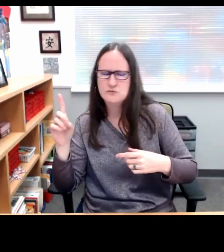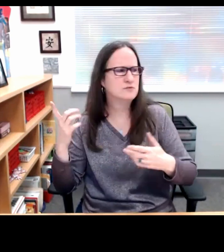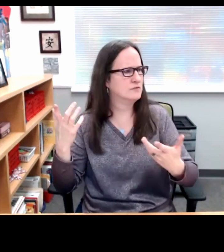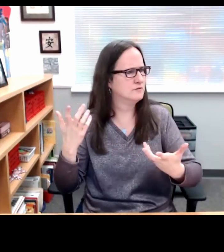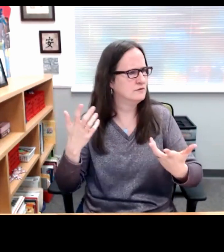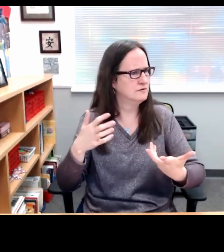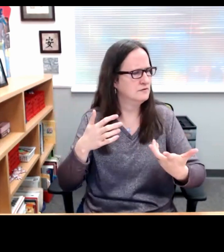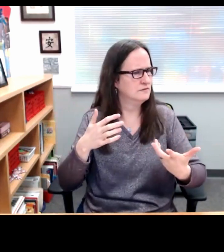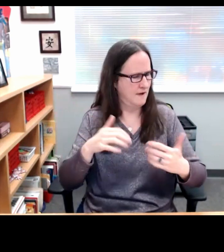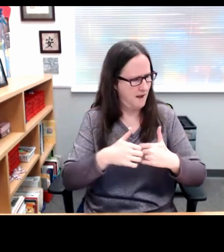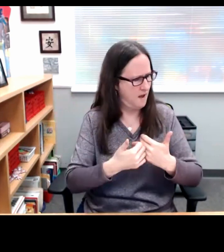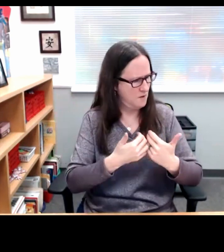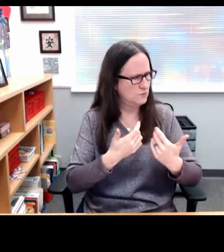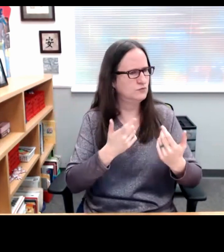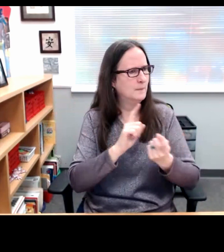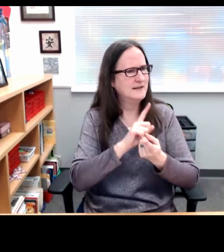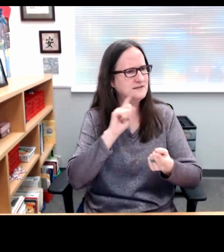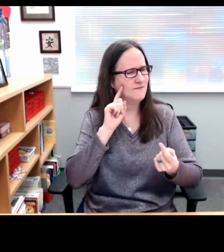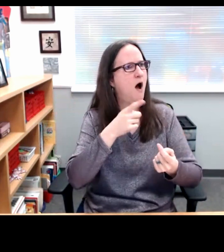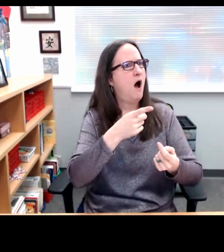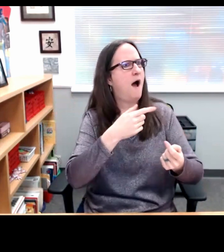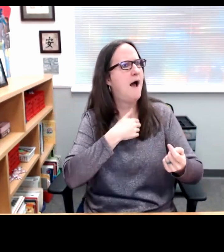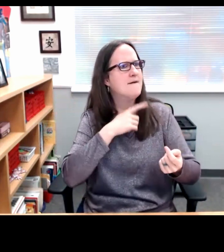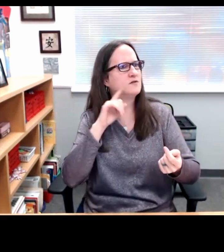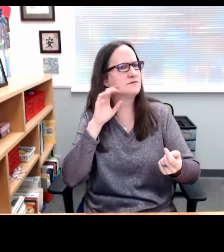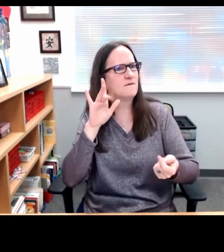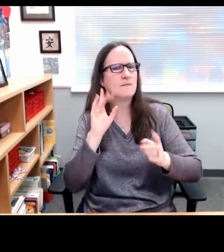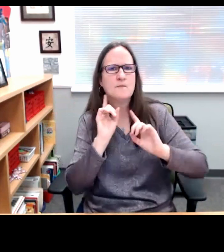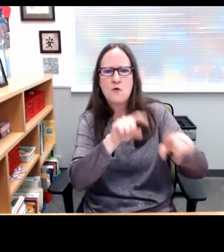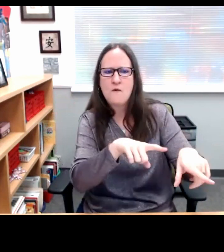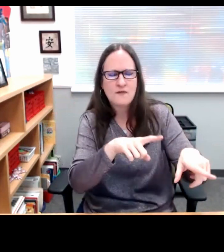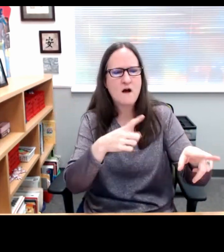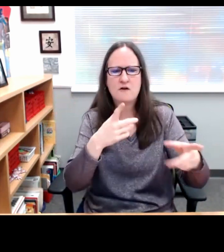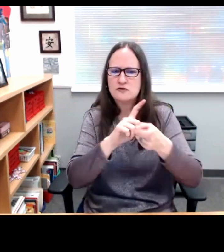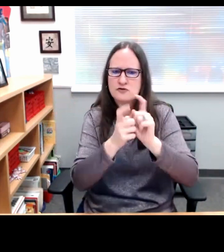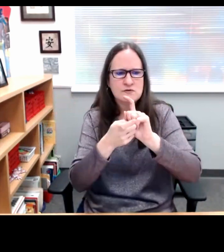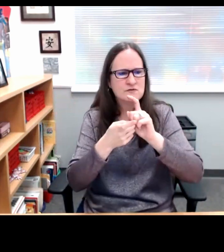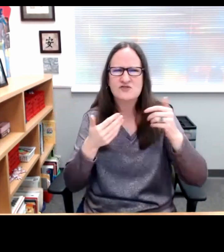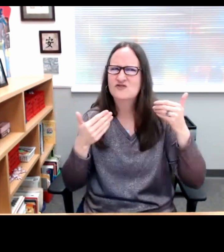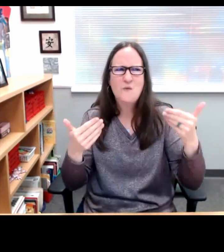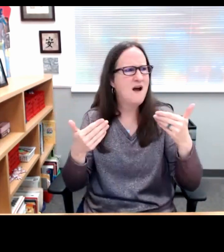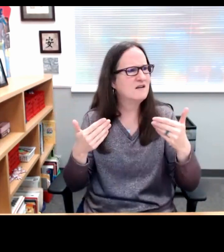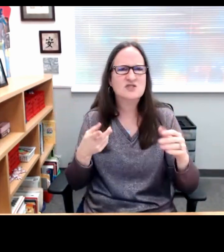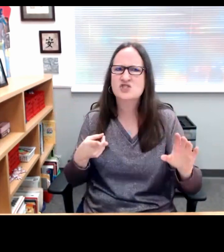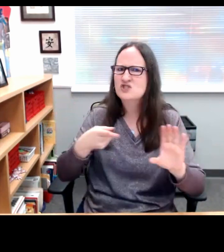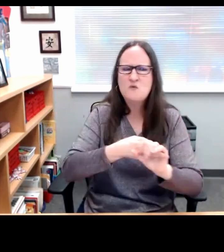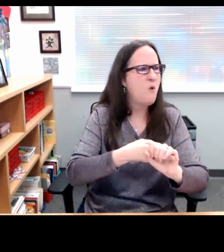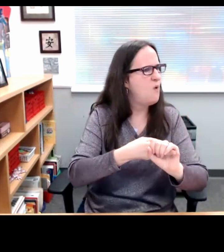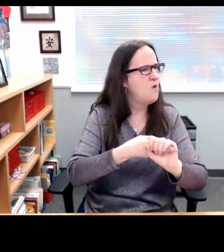learn information about deaf education. How do you meet the deaf people? Find a deaf club and attend.